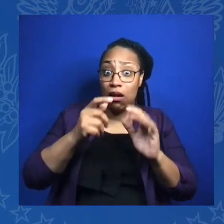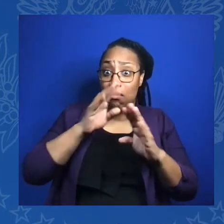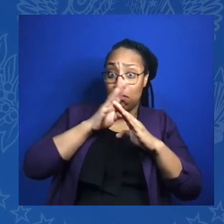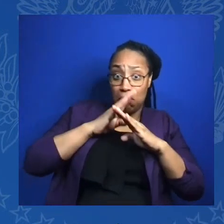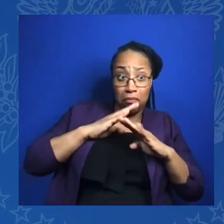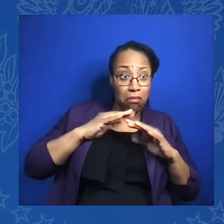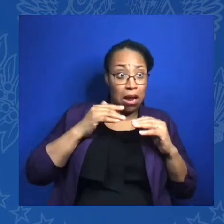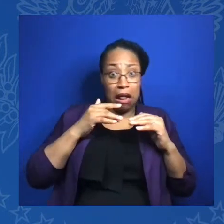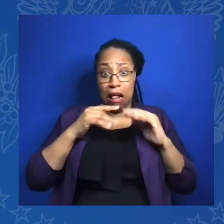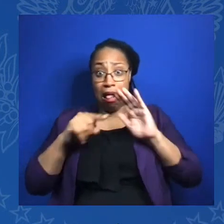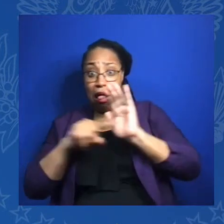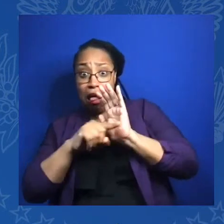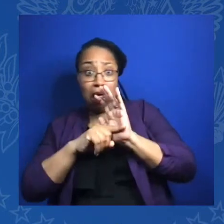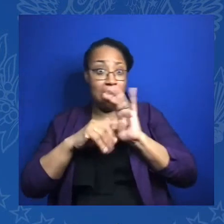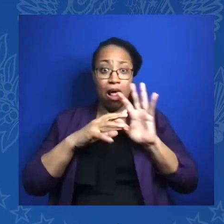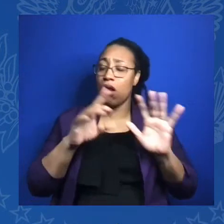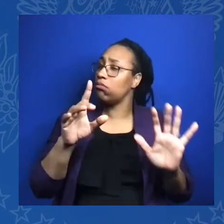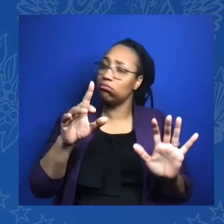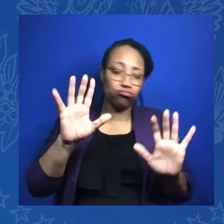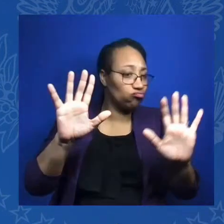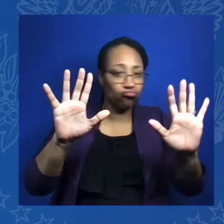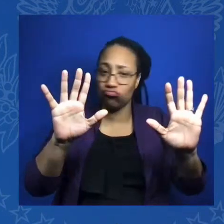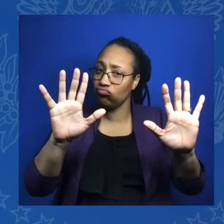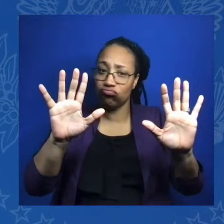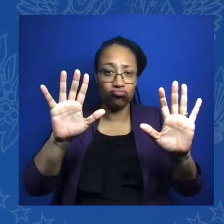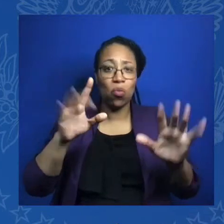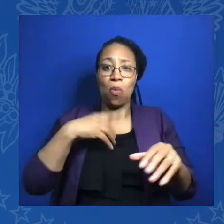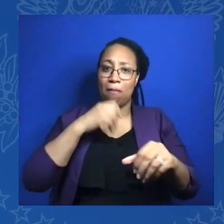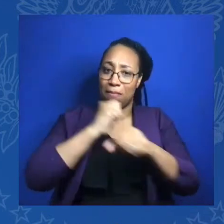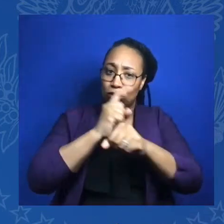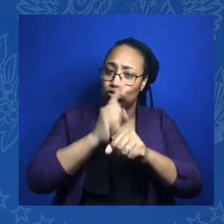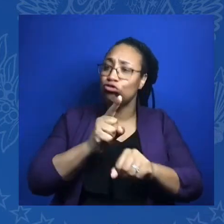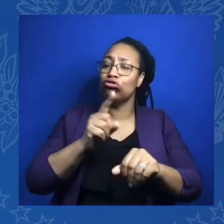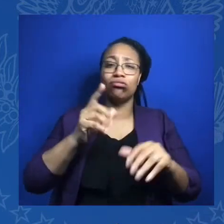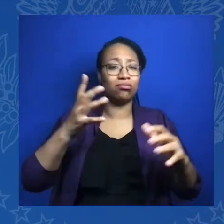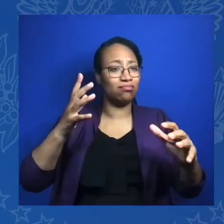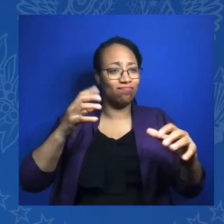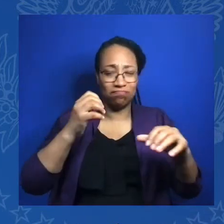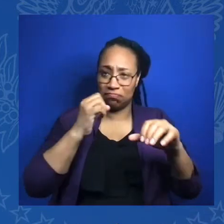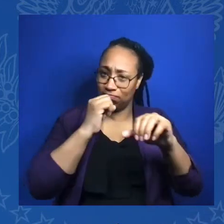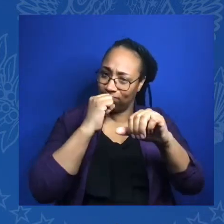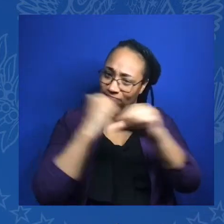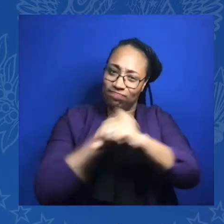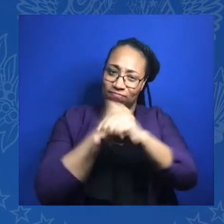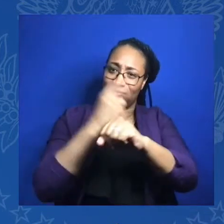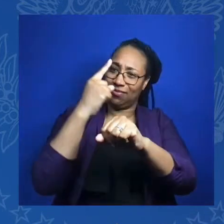to continue to be a free and fearless press. And that's what we honor tonight.